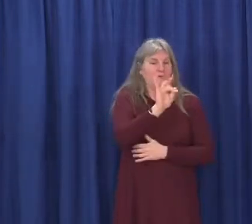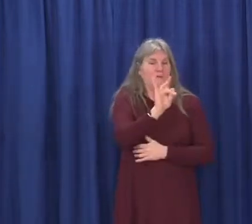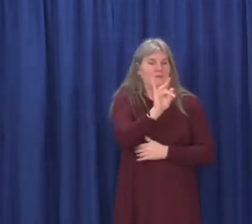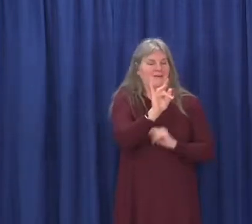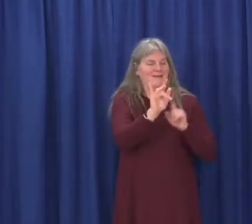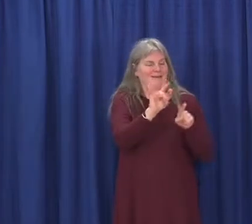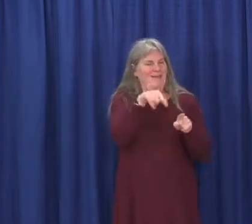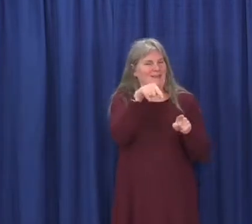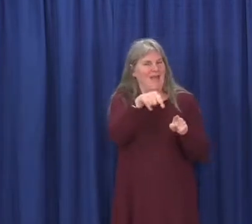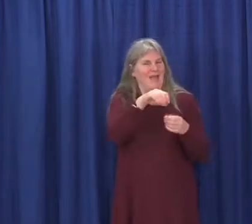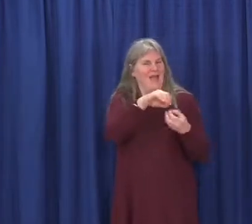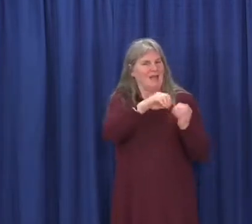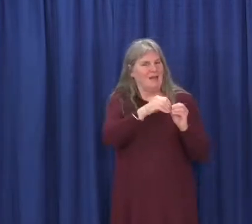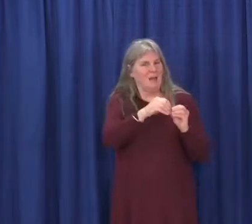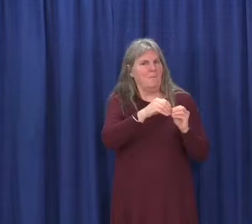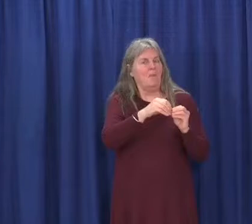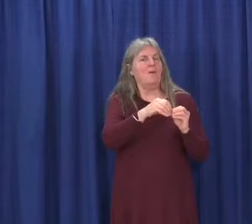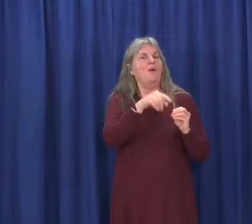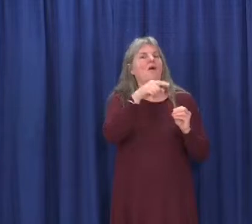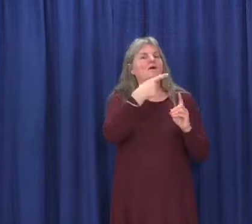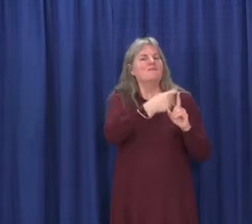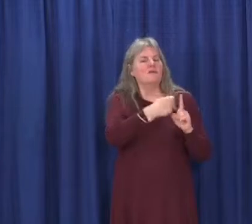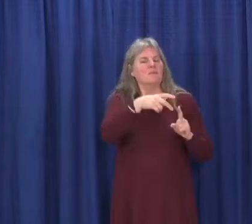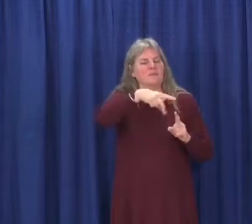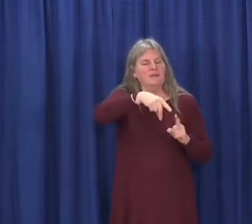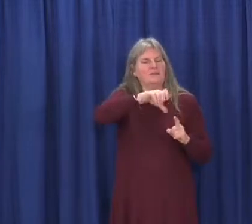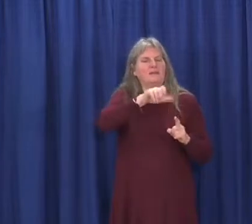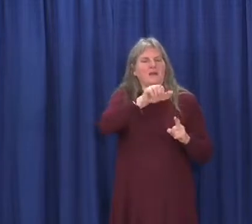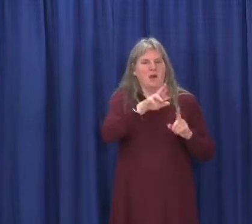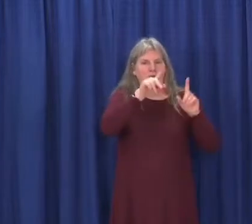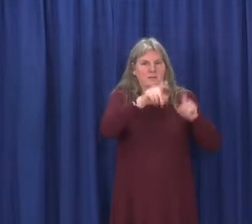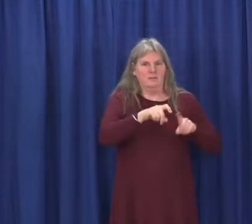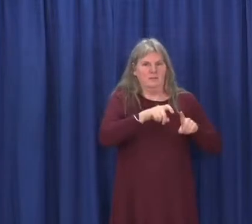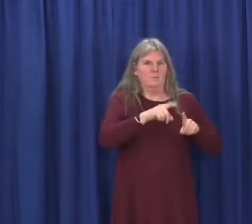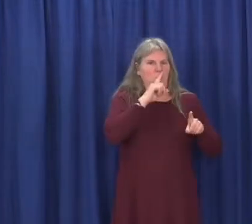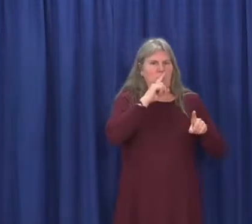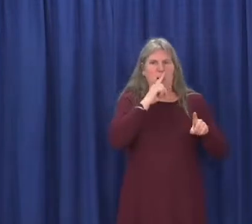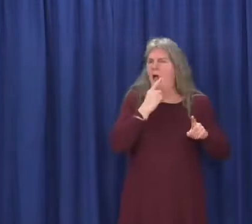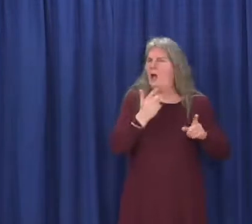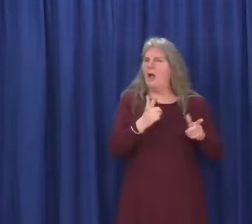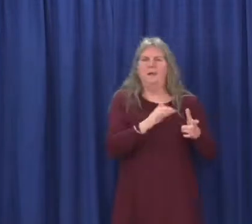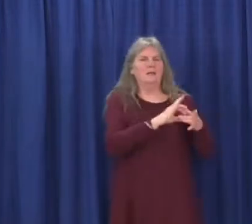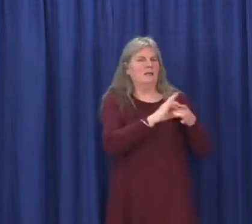reflect people who require a PCR test and certainly do not reflect the entire case count